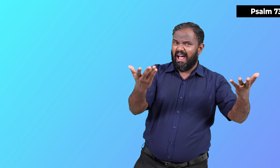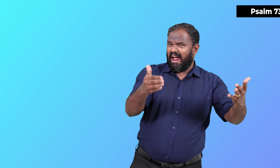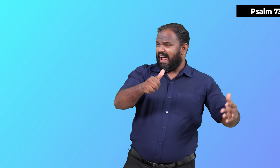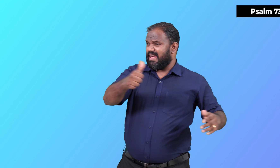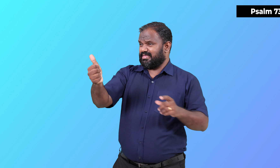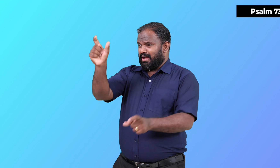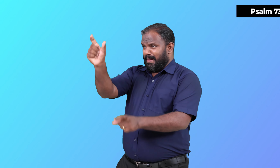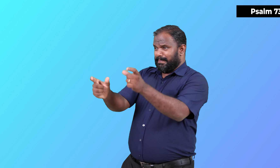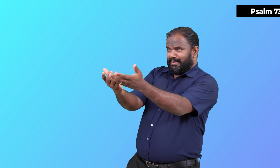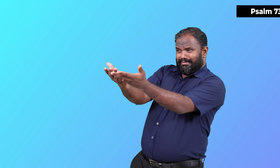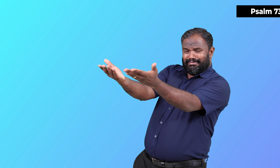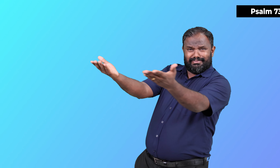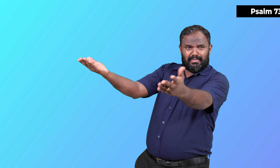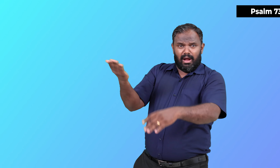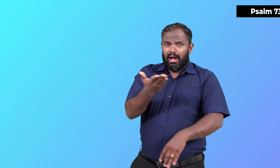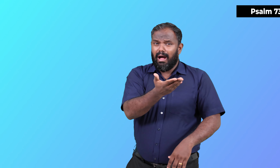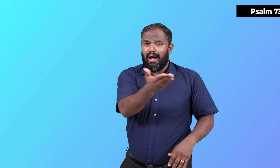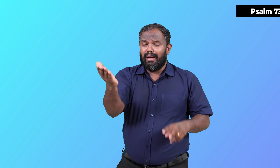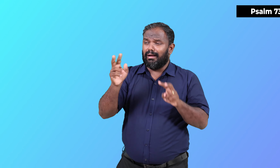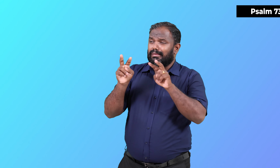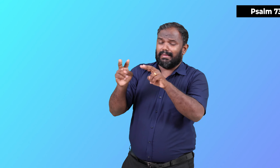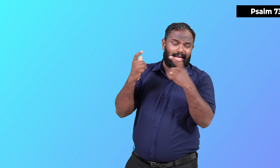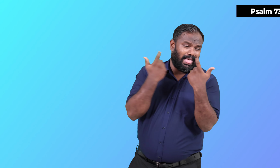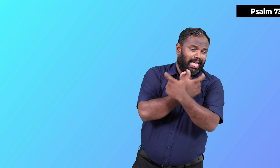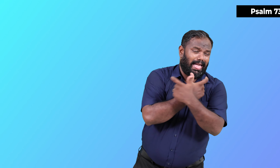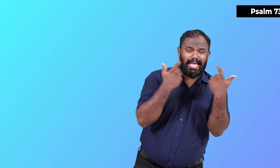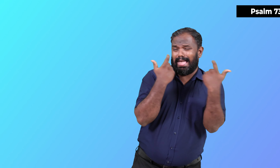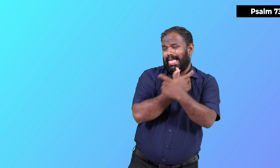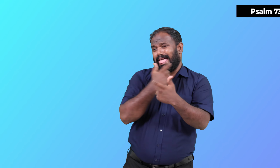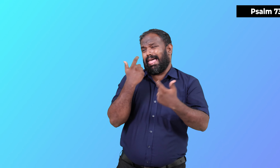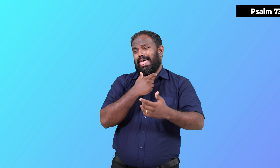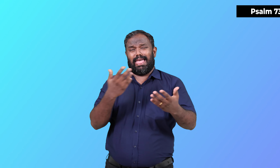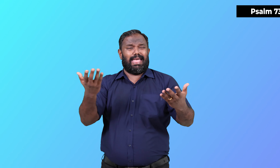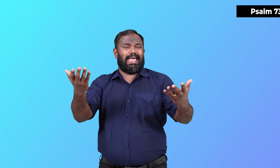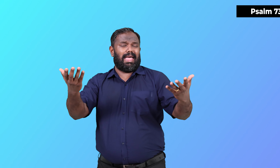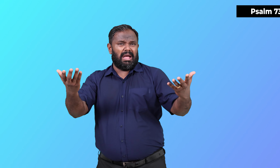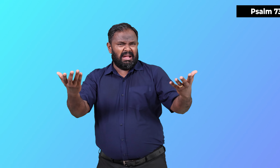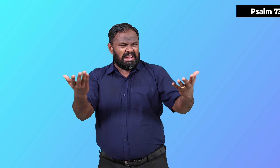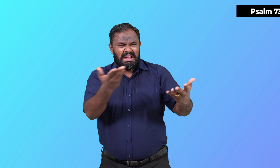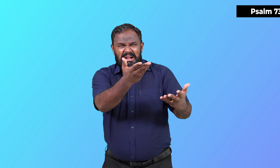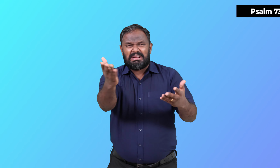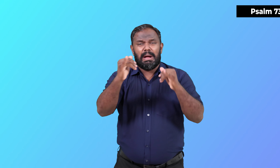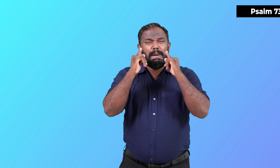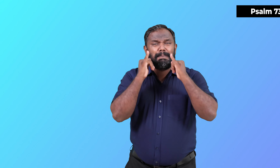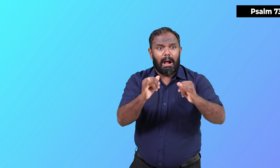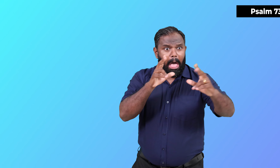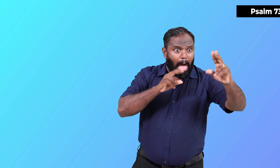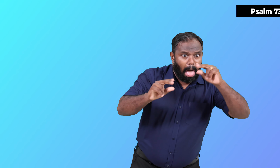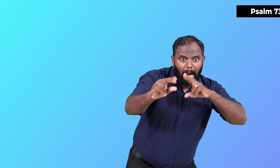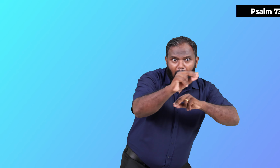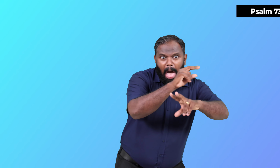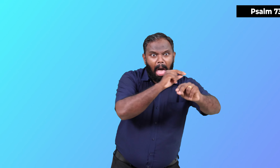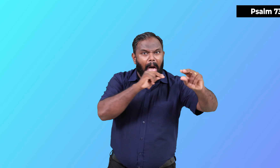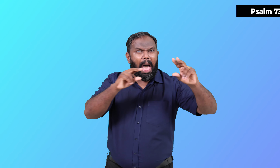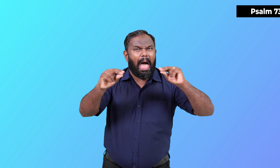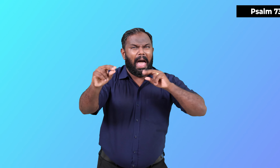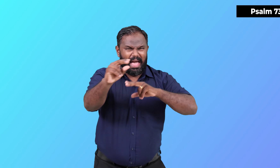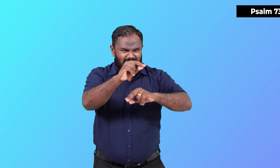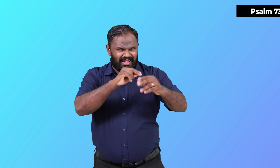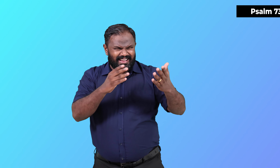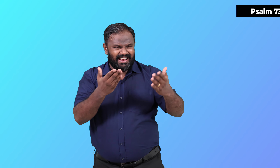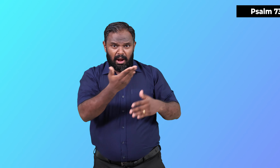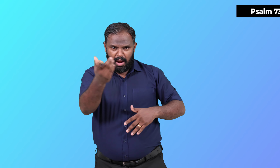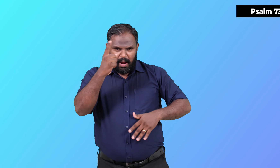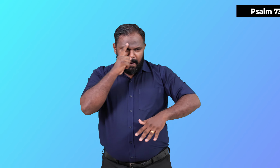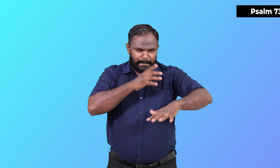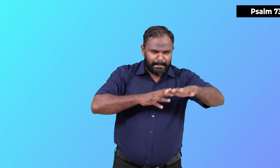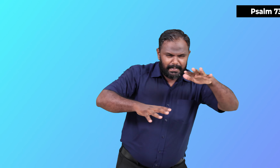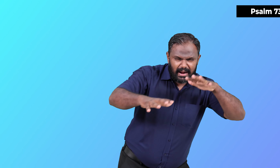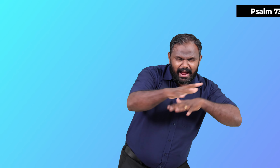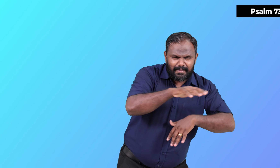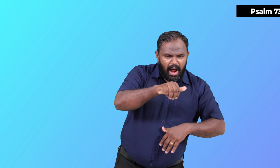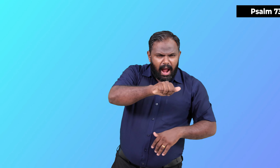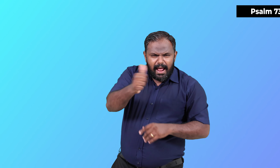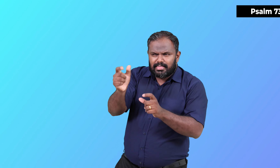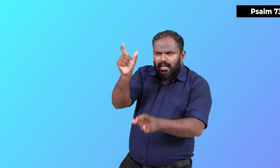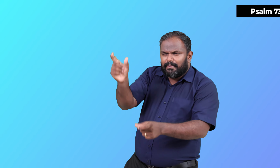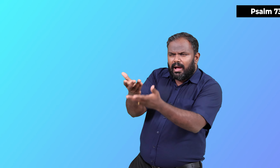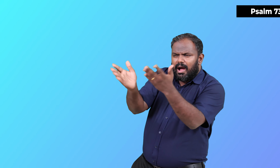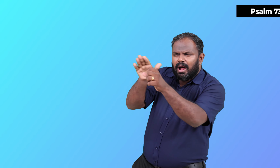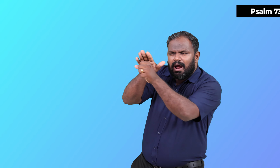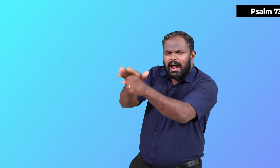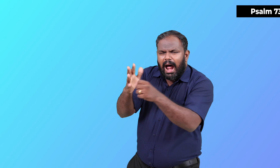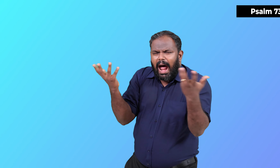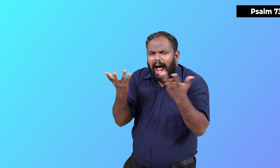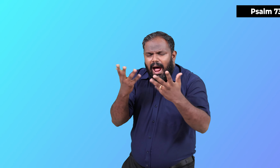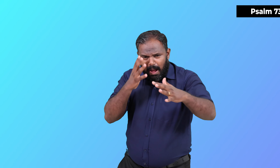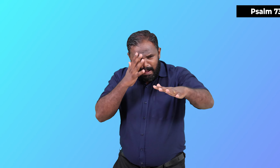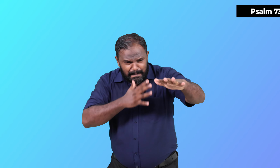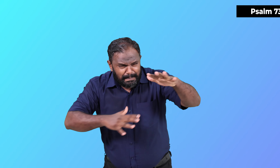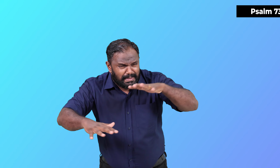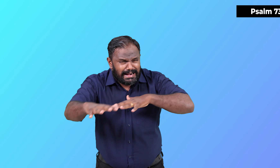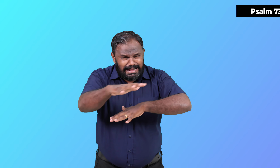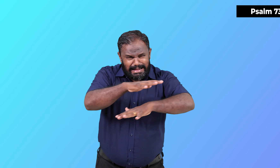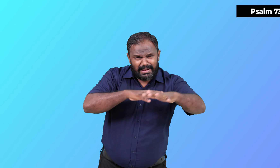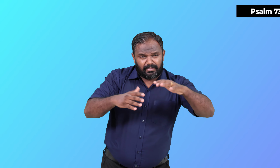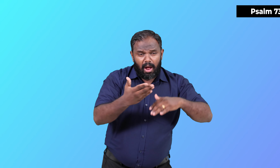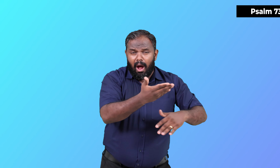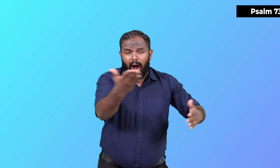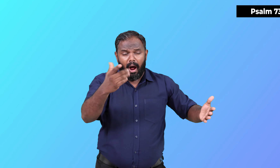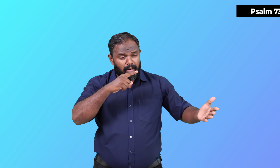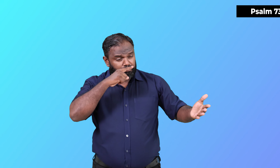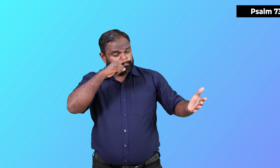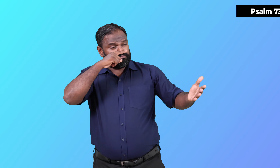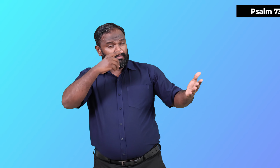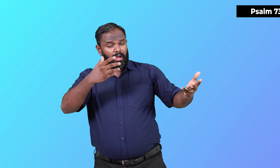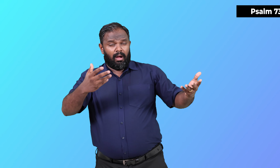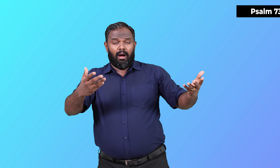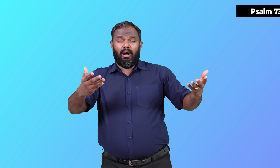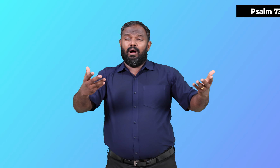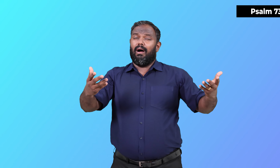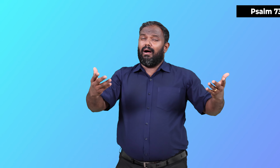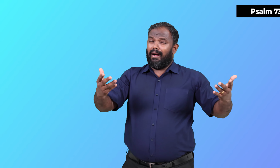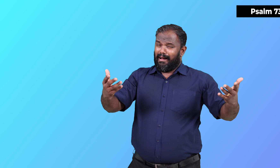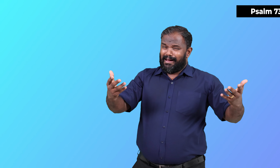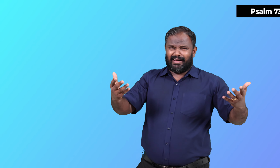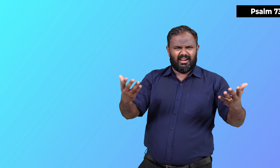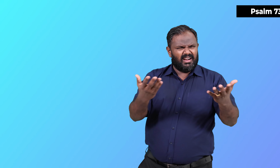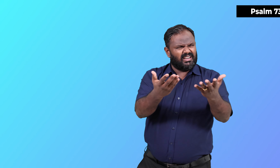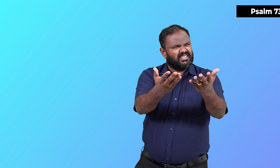They make fun of others and say cruel things about them. In their pride they make plans to hurt people.